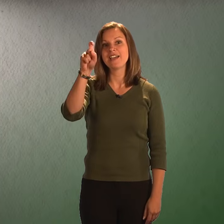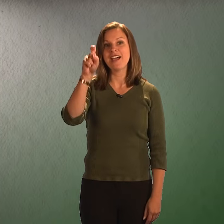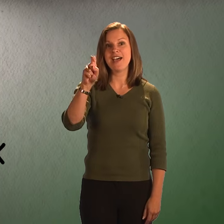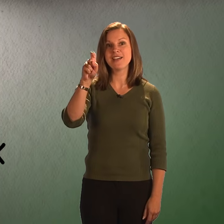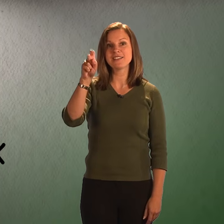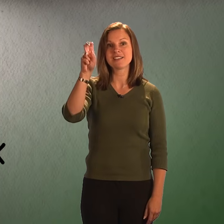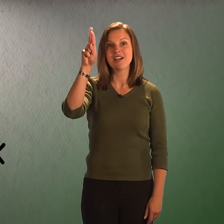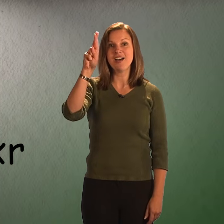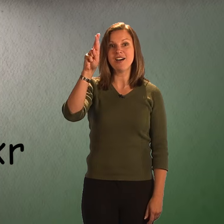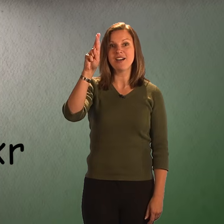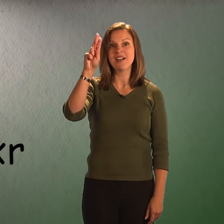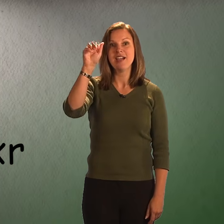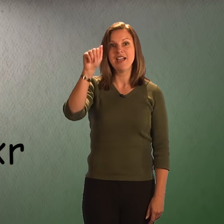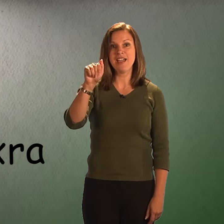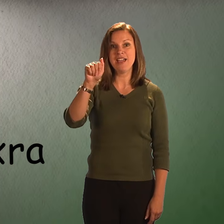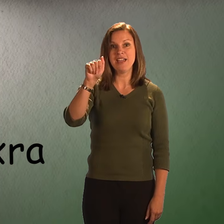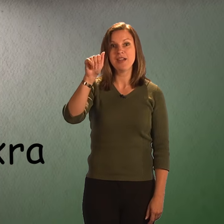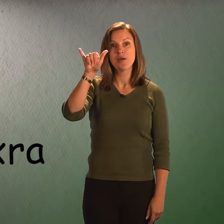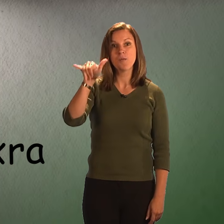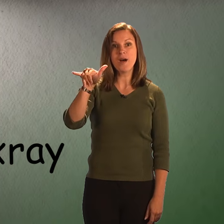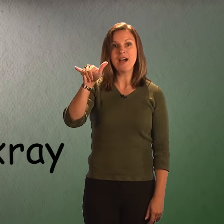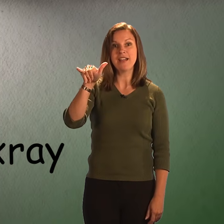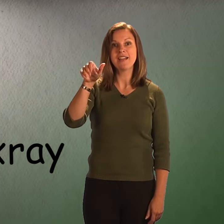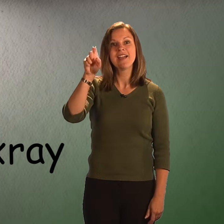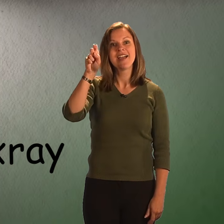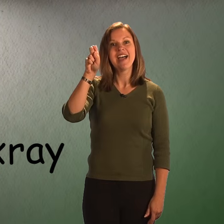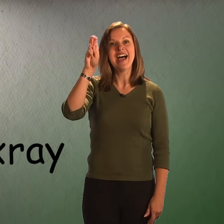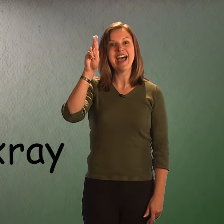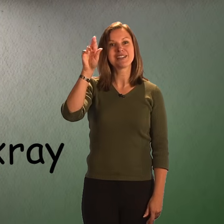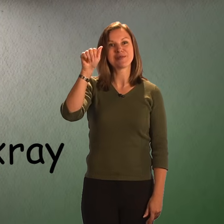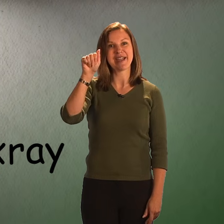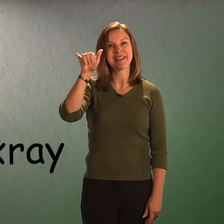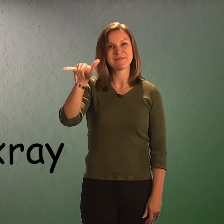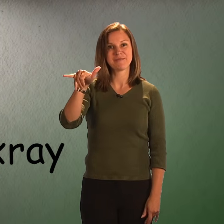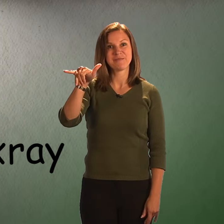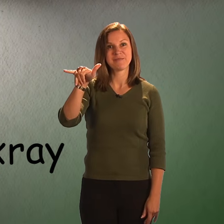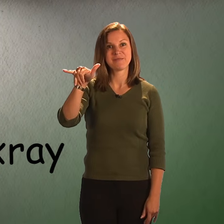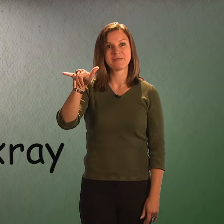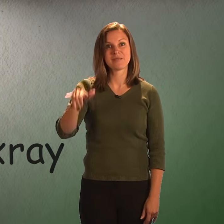X-R-A-Y "X-Ray"